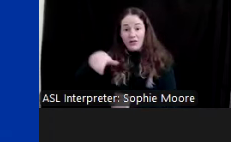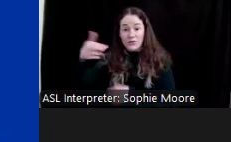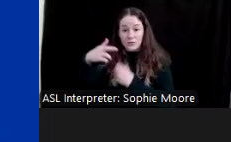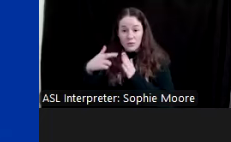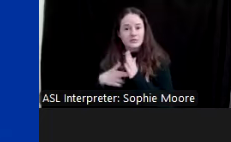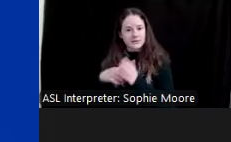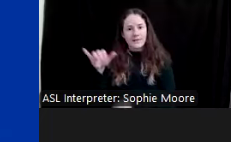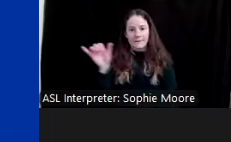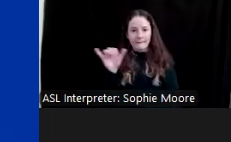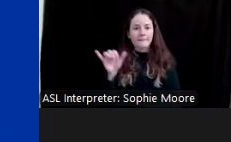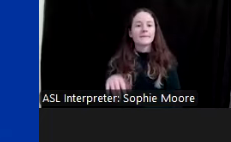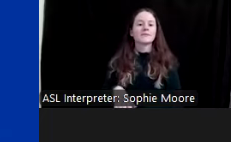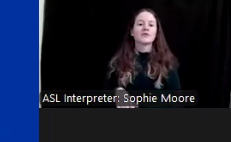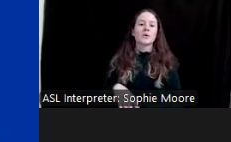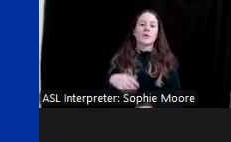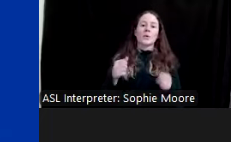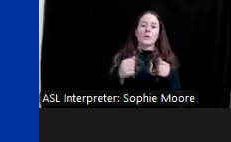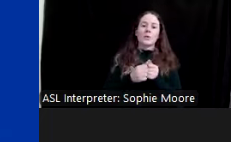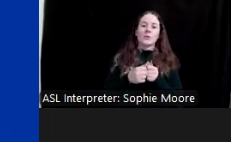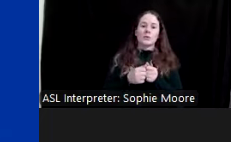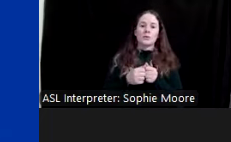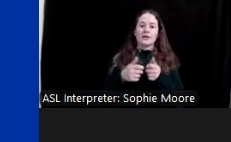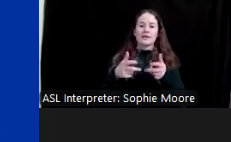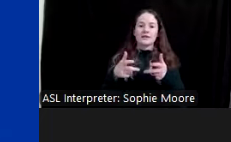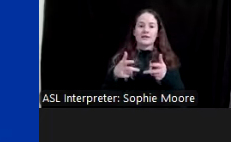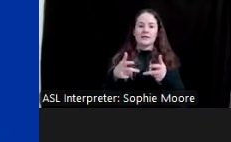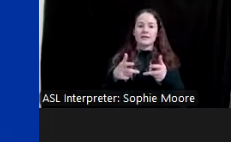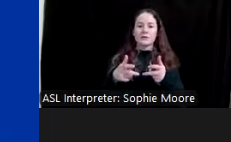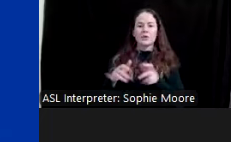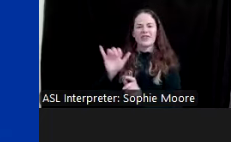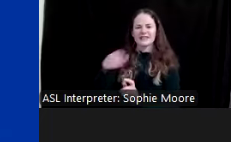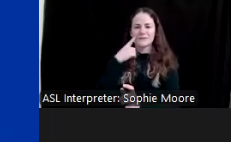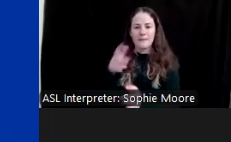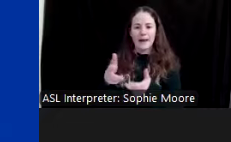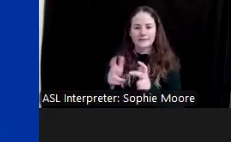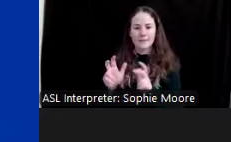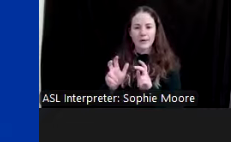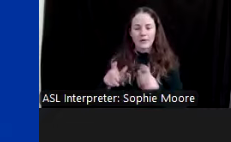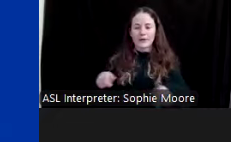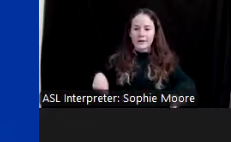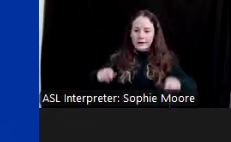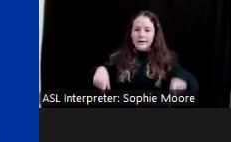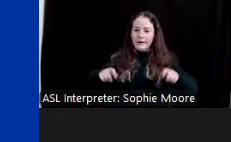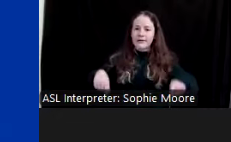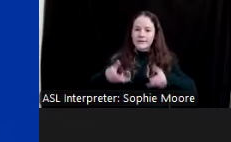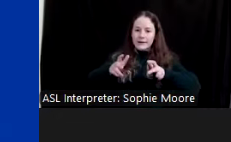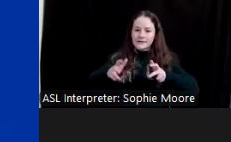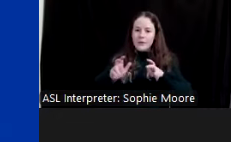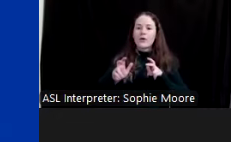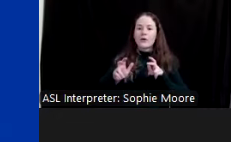So, you can bounce the ball twice before you have to push. Otherwise, it would be called traveling, right? We don't call it walking. That's not appropriate. But,